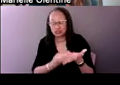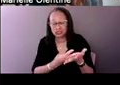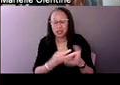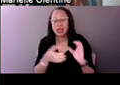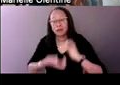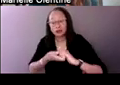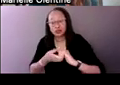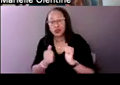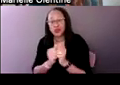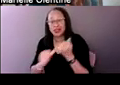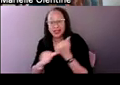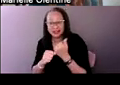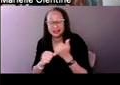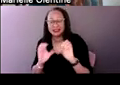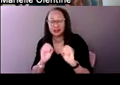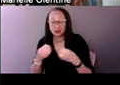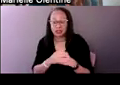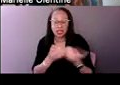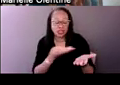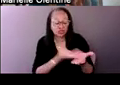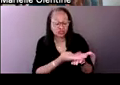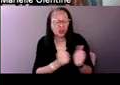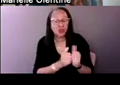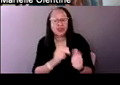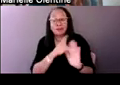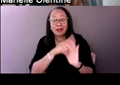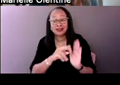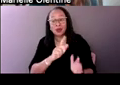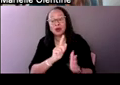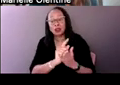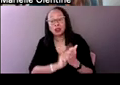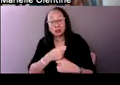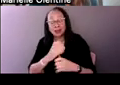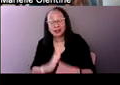specific film festivals that have the biggest auditoriums, the biggest seats.